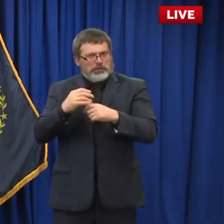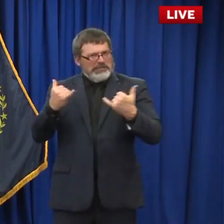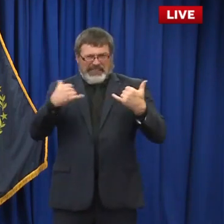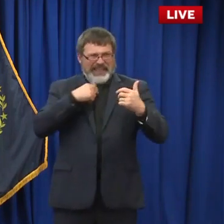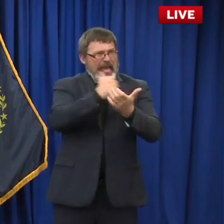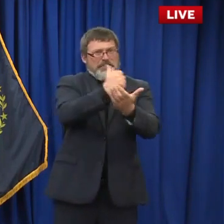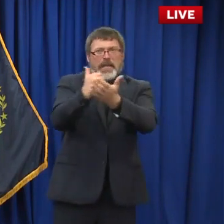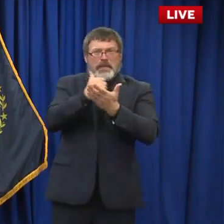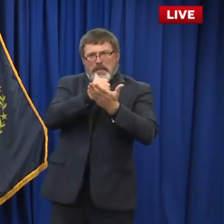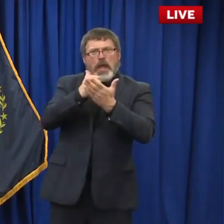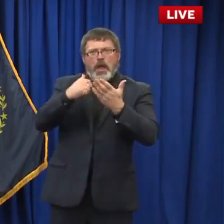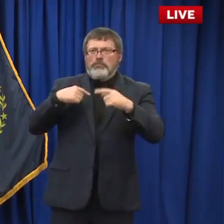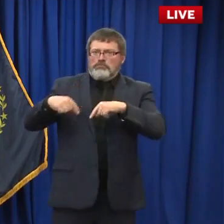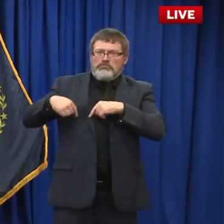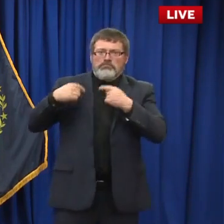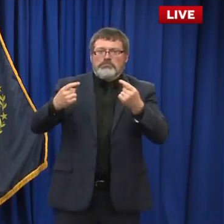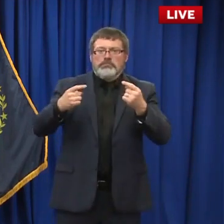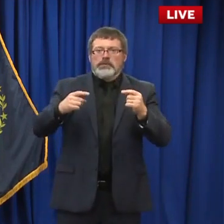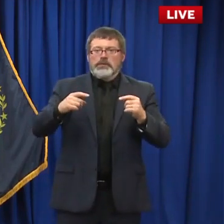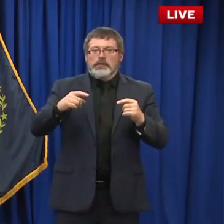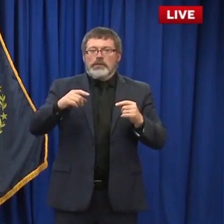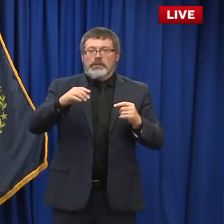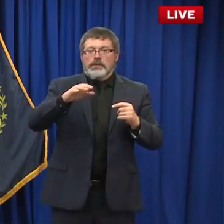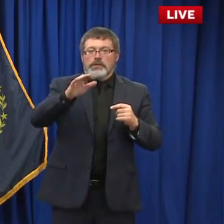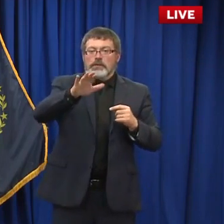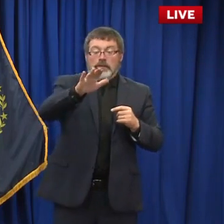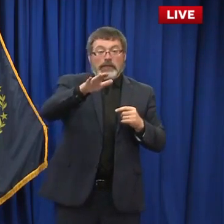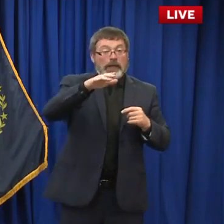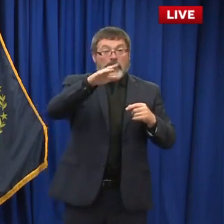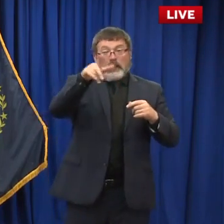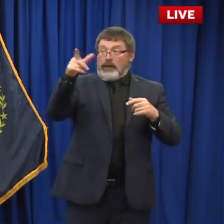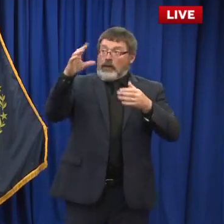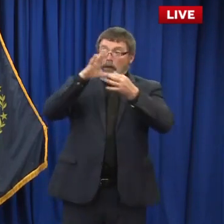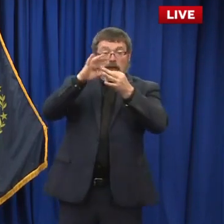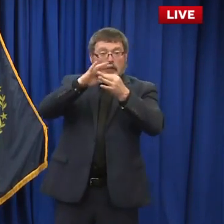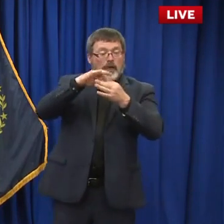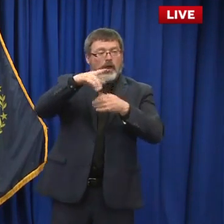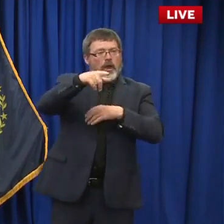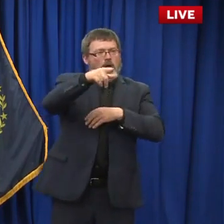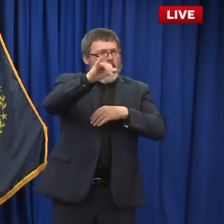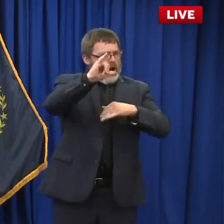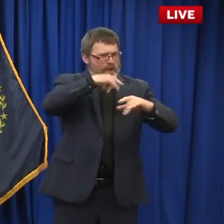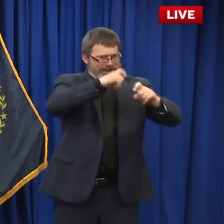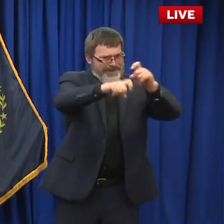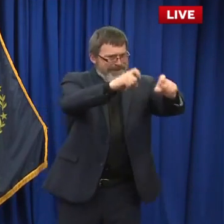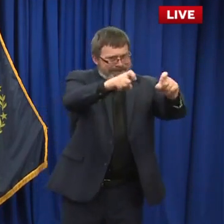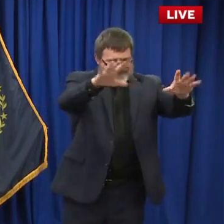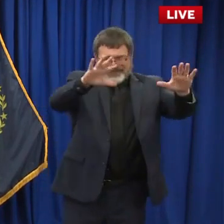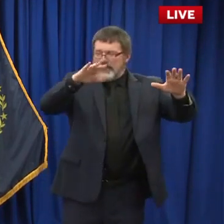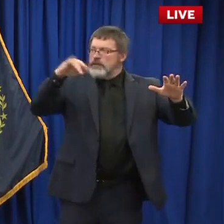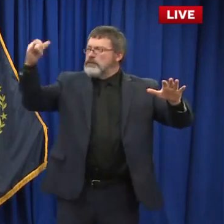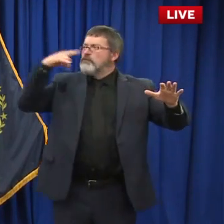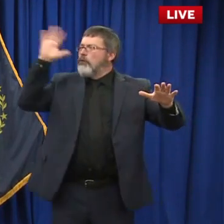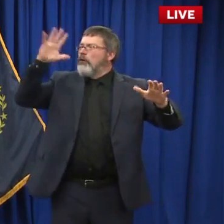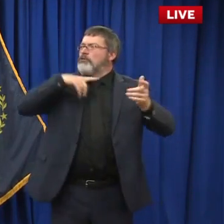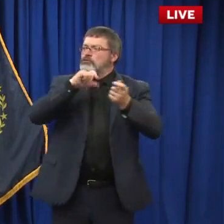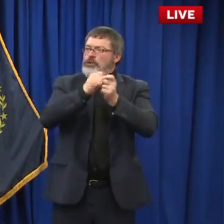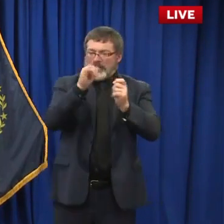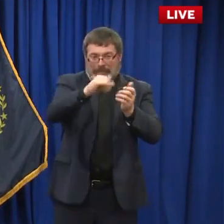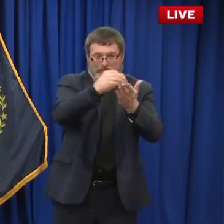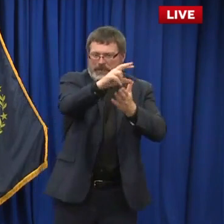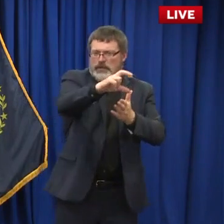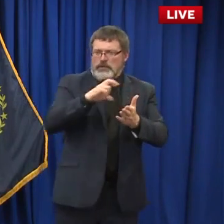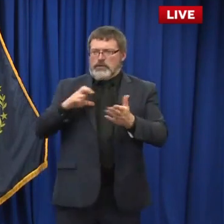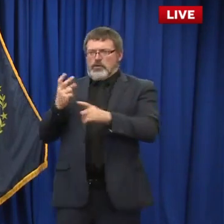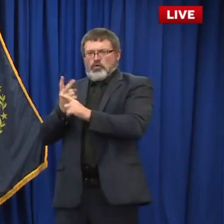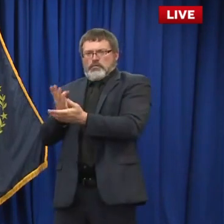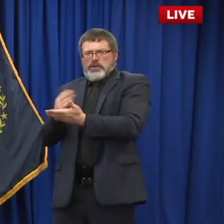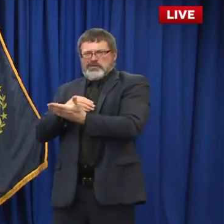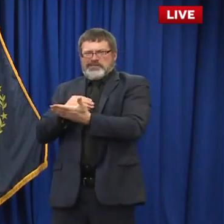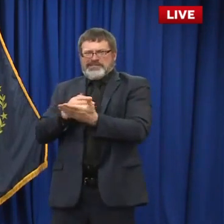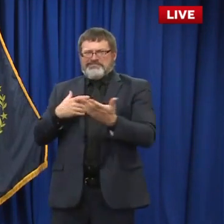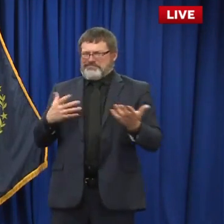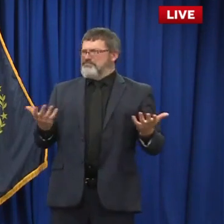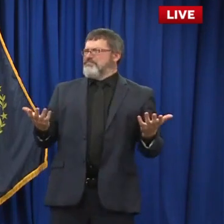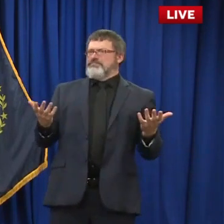AND WE DID A GREAT JOB OF THAT AND NOW TO COME BACK WITH A FEW MONTHS TO GO AND SAY BY THE WAY YOU CAN USE IT FOR THIS, IT SOUNDS LIKE IT'S BEING MORE FLEXIBLE, BUT IN A WAY, IT'S